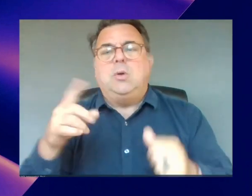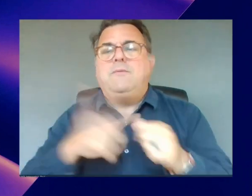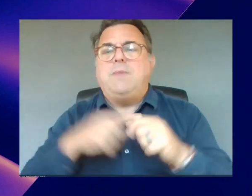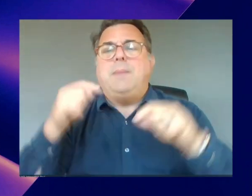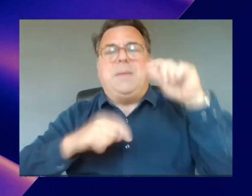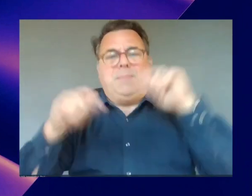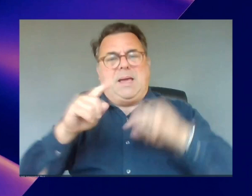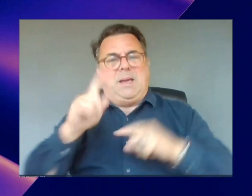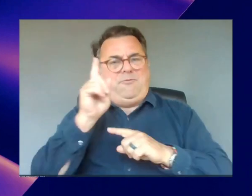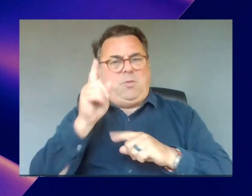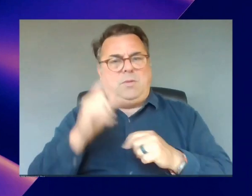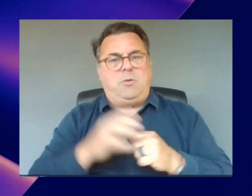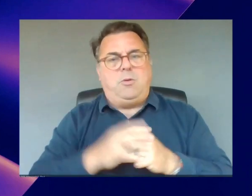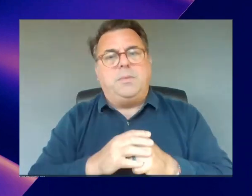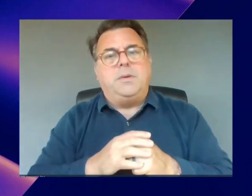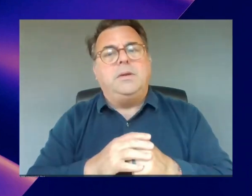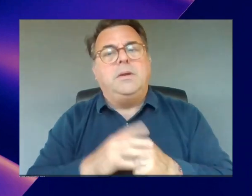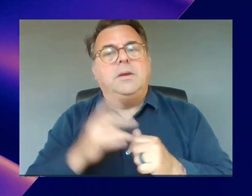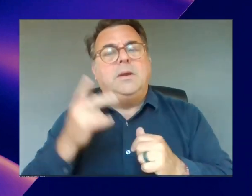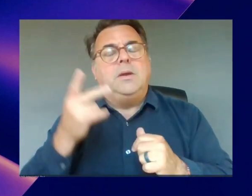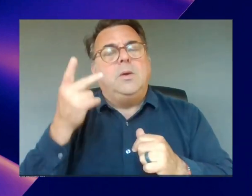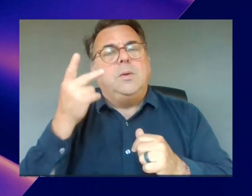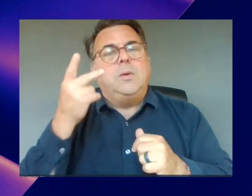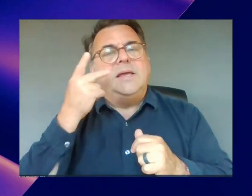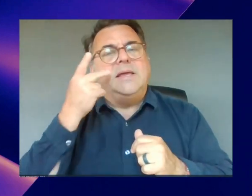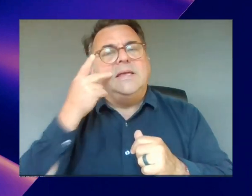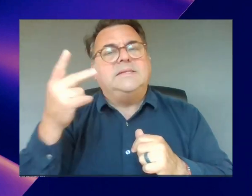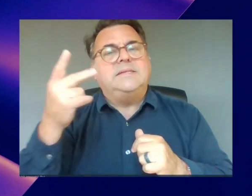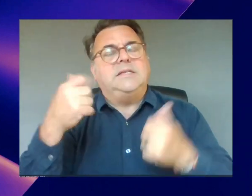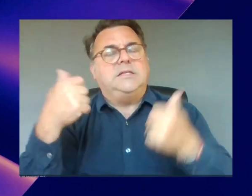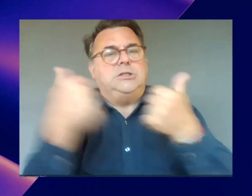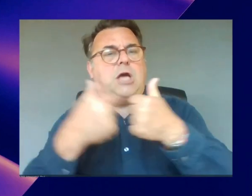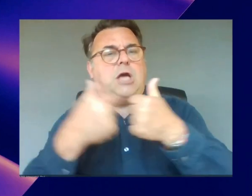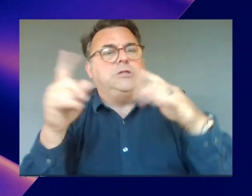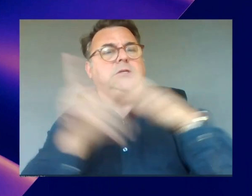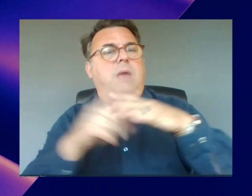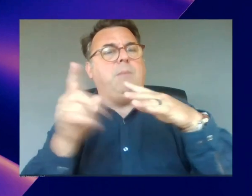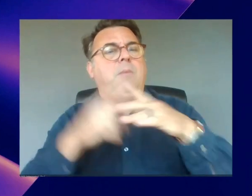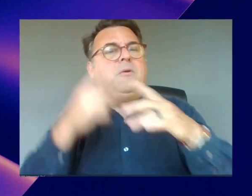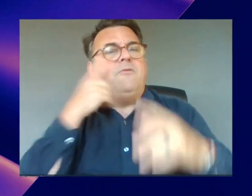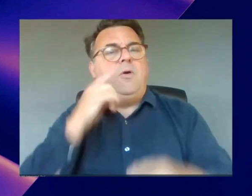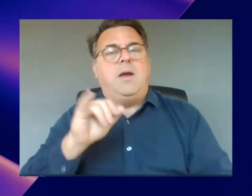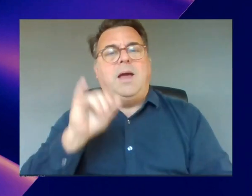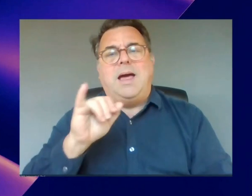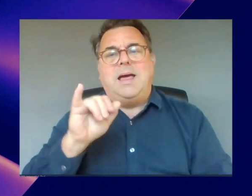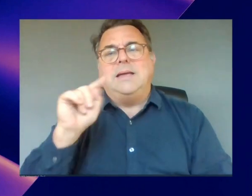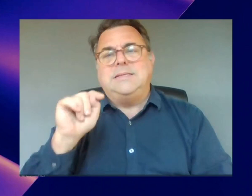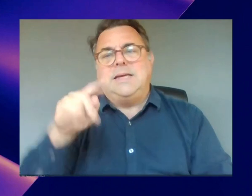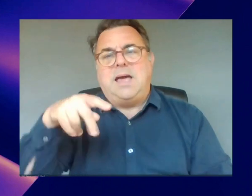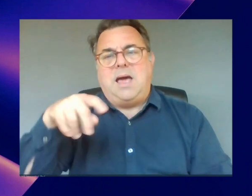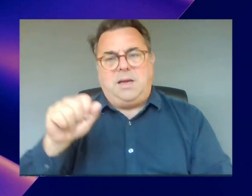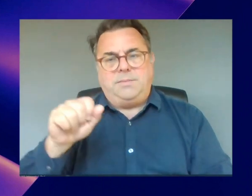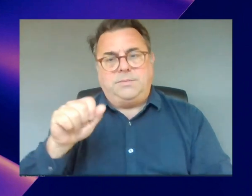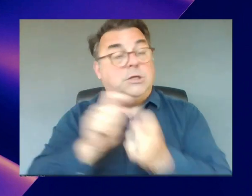we've been seeing a lot of kind of challenges coming up with ITOps, I think changing businesses the need for innovation